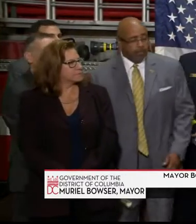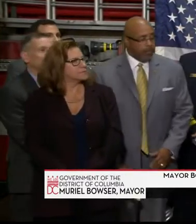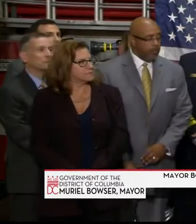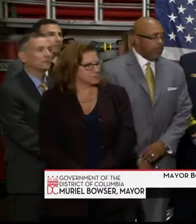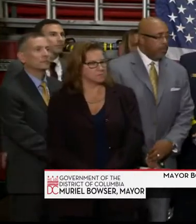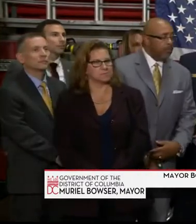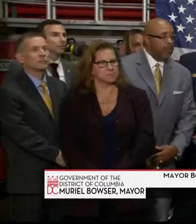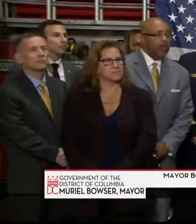SERVICE. .